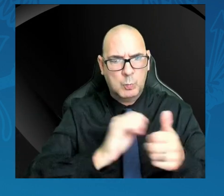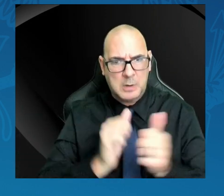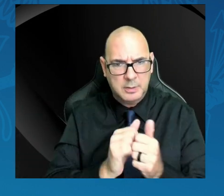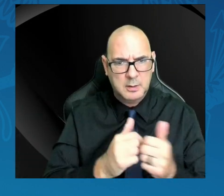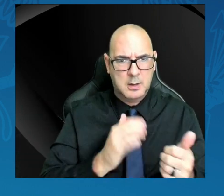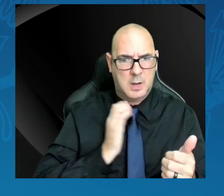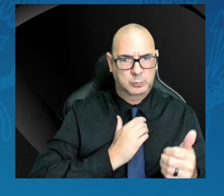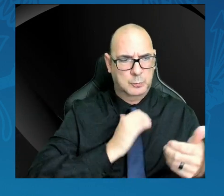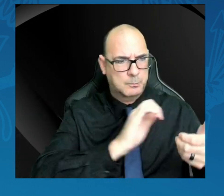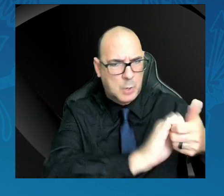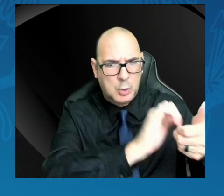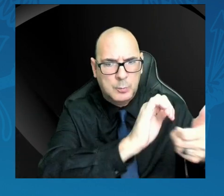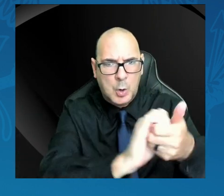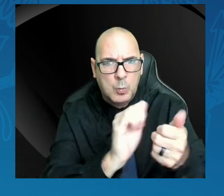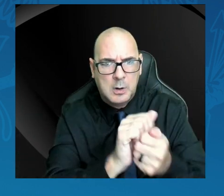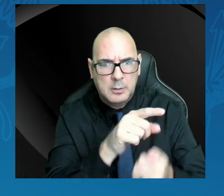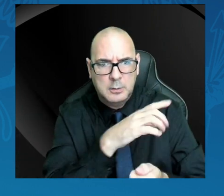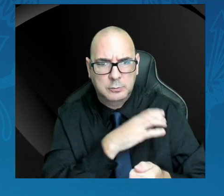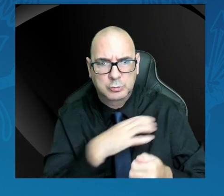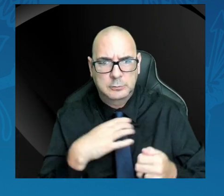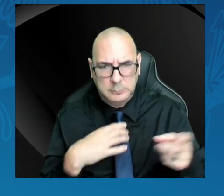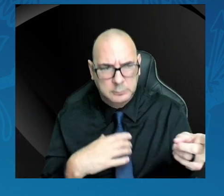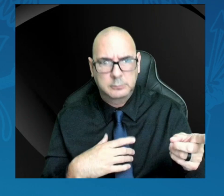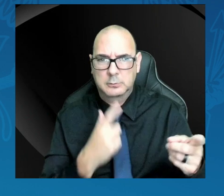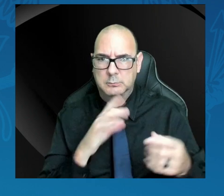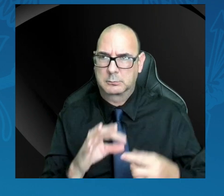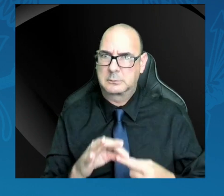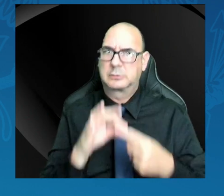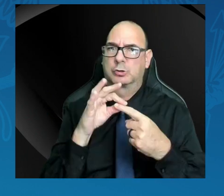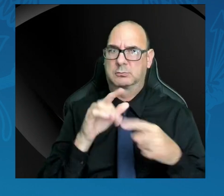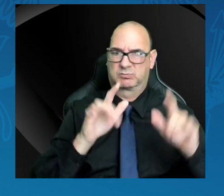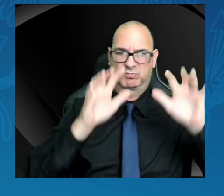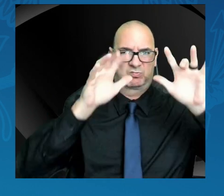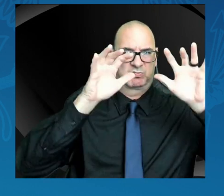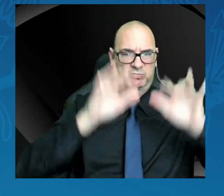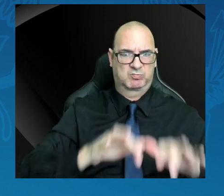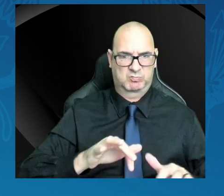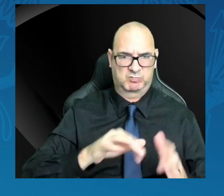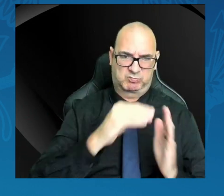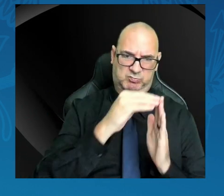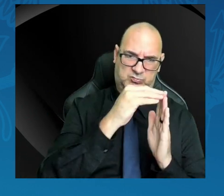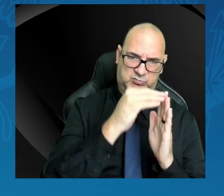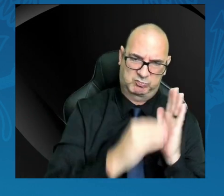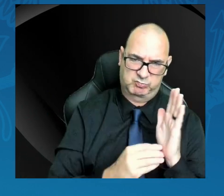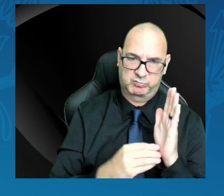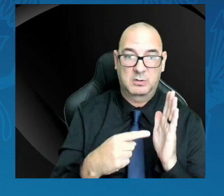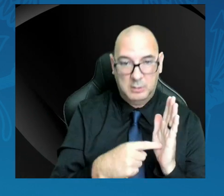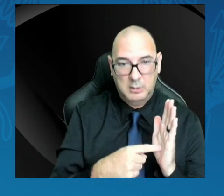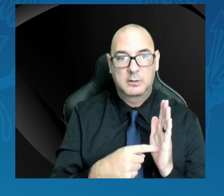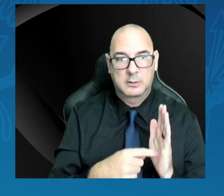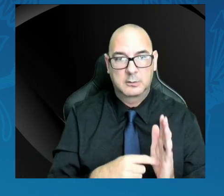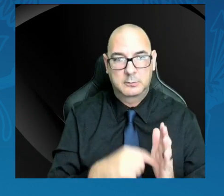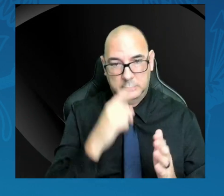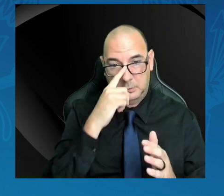during the drafting of the bipartisan infrastructure law, to make sure that our nation prioritizes this work.